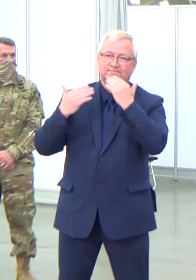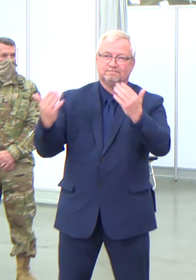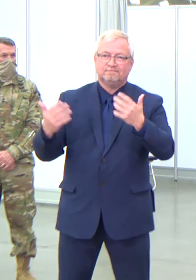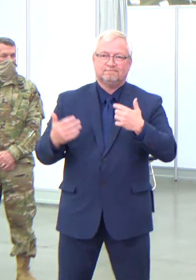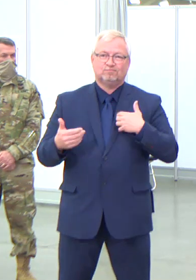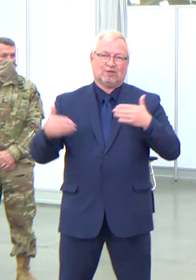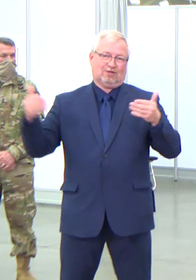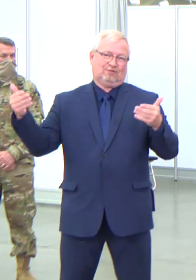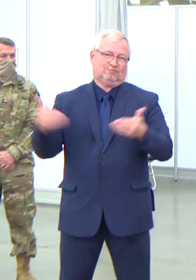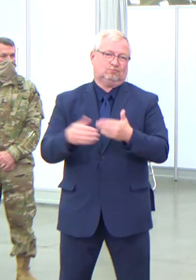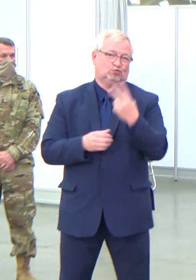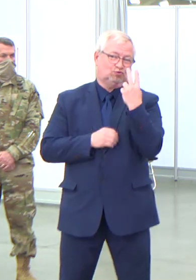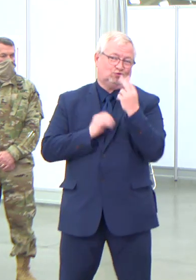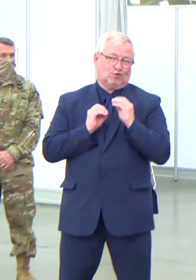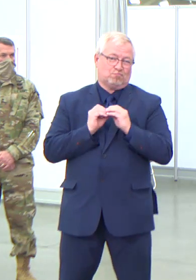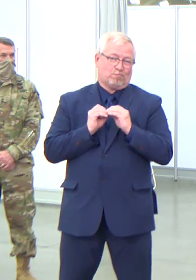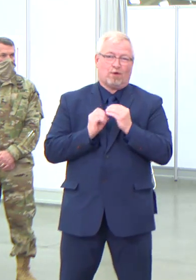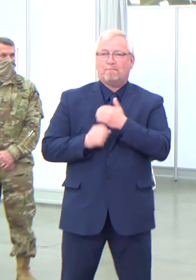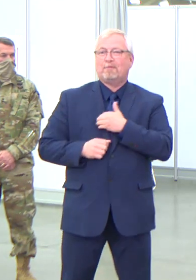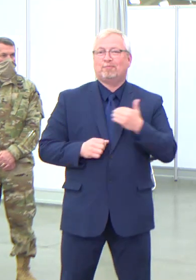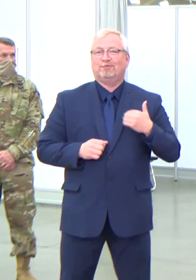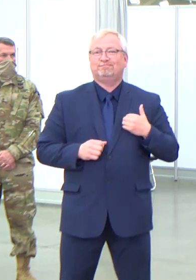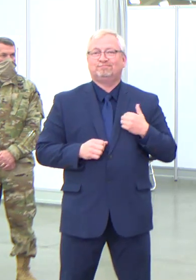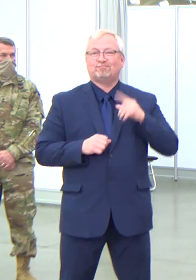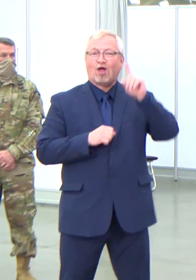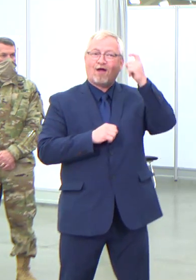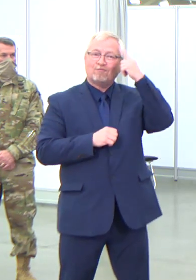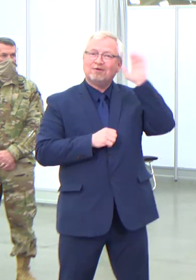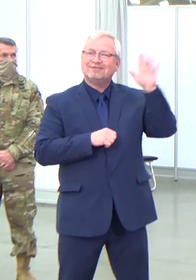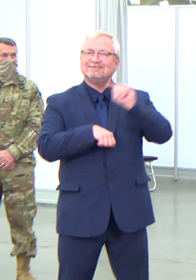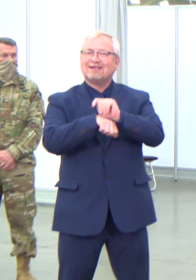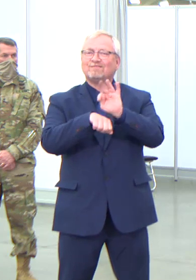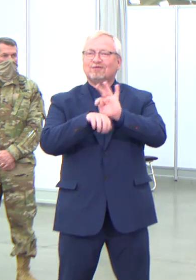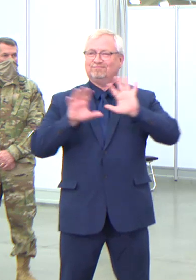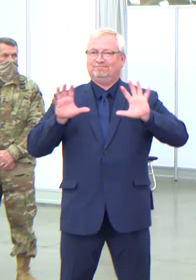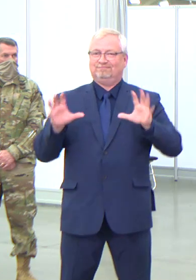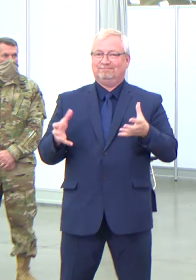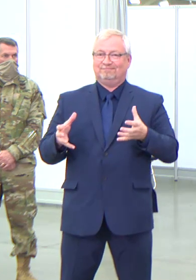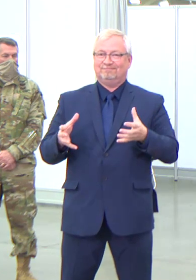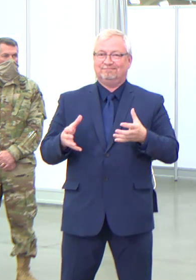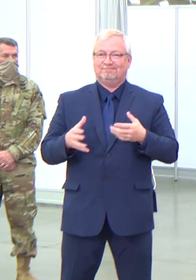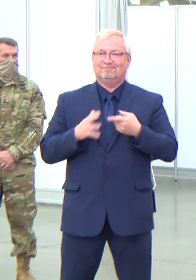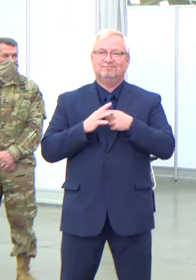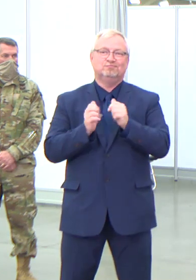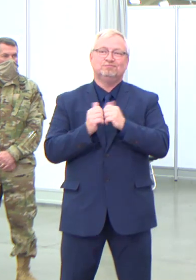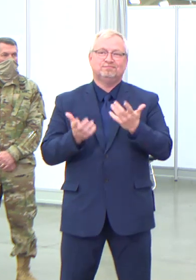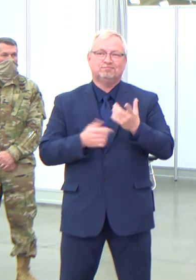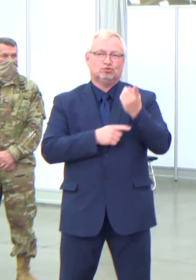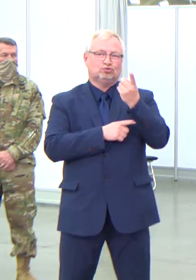Thank you. Just to introduce two more members of the Governor's task force, the coronavirus strike team, we'll